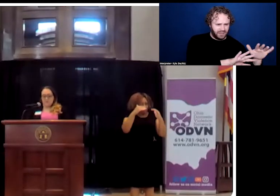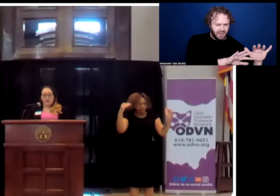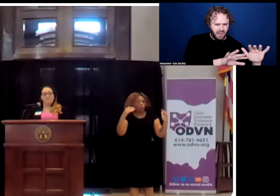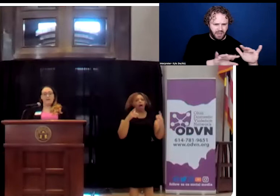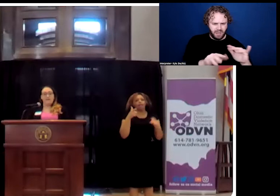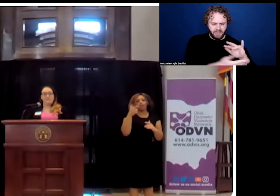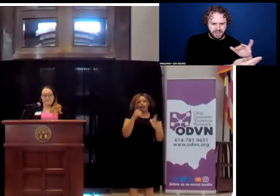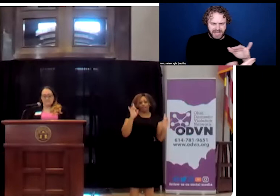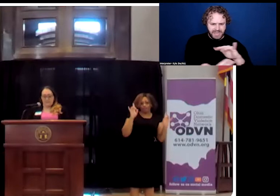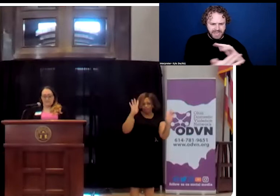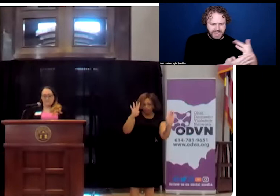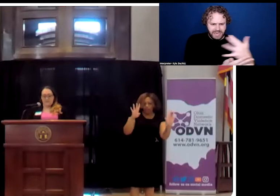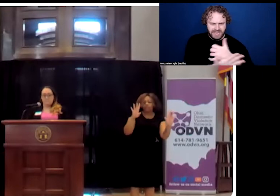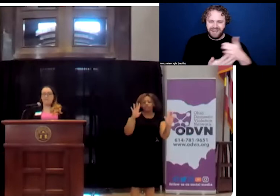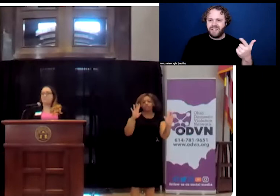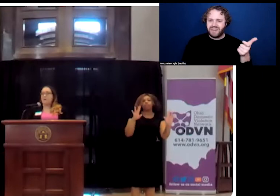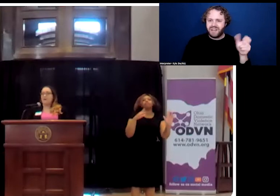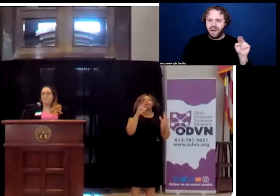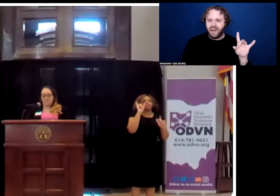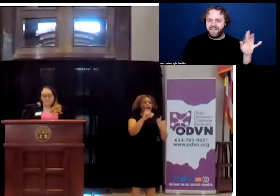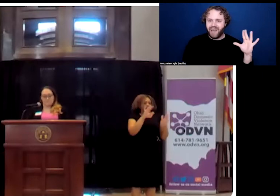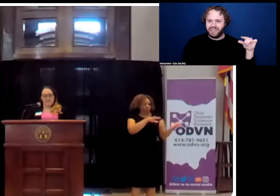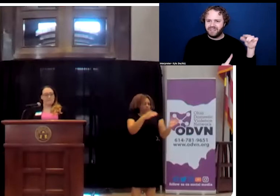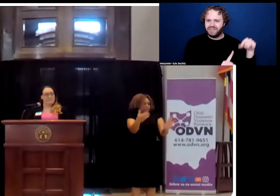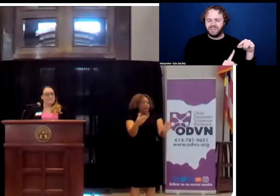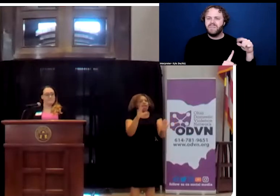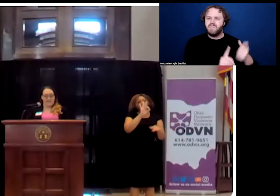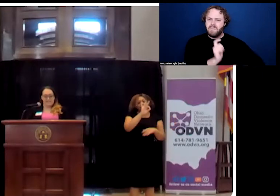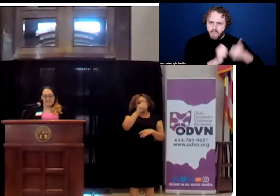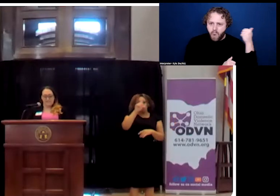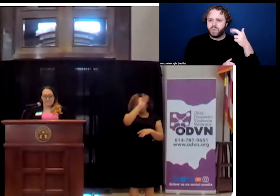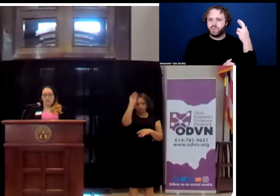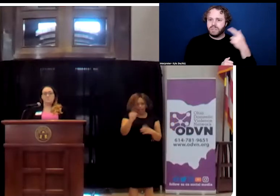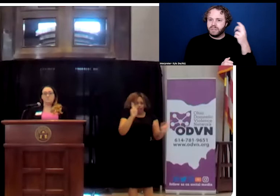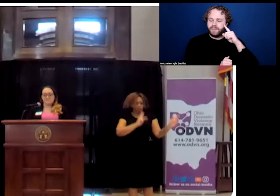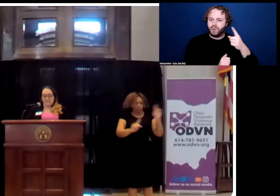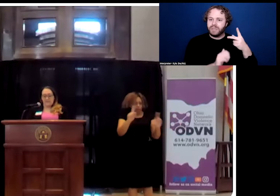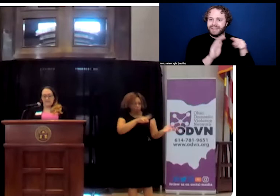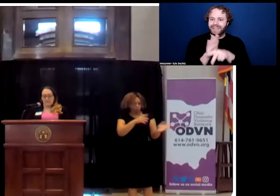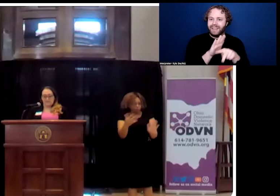Gun violence, as the manner of death made up, 91% of victim fatalities, which was a slight increase